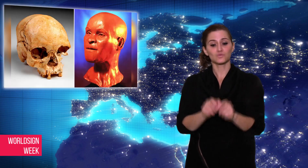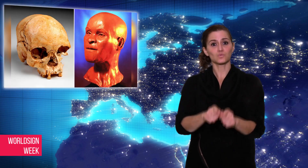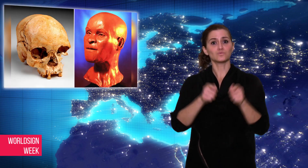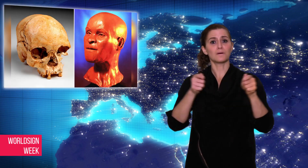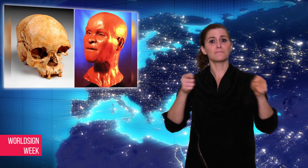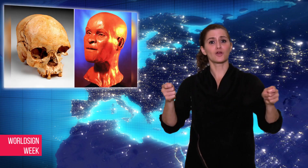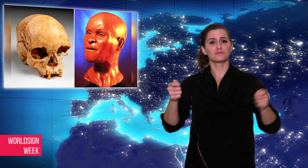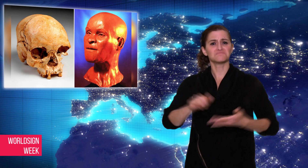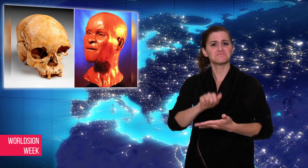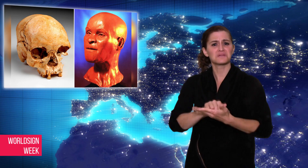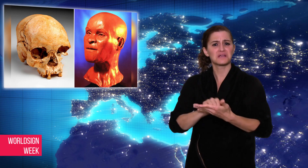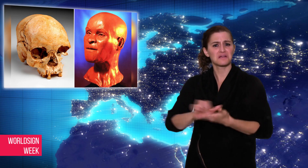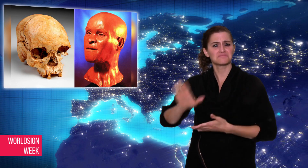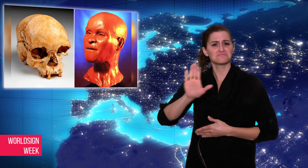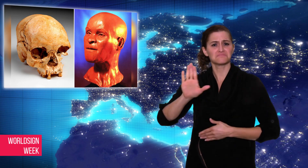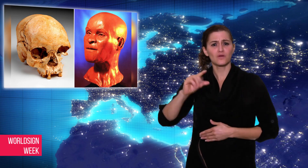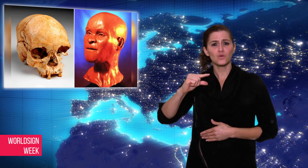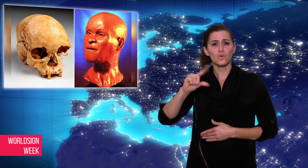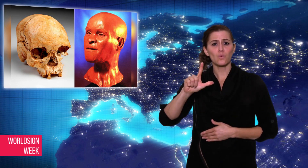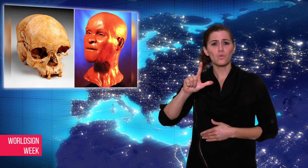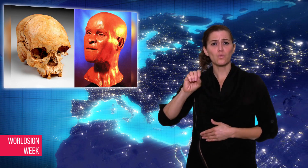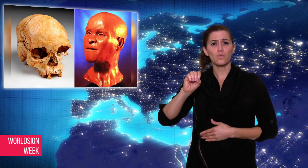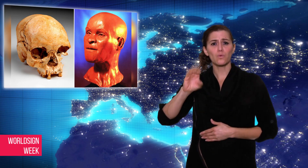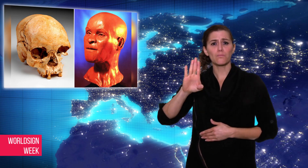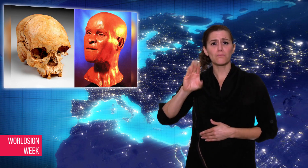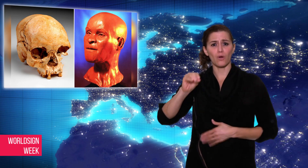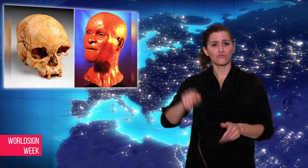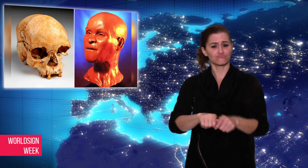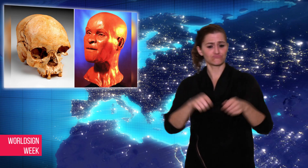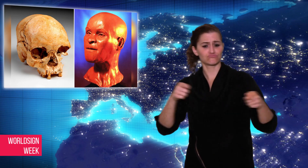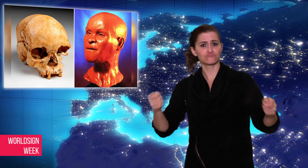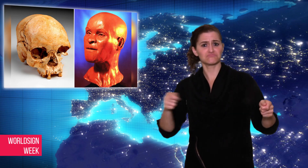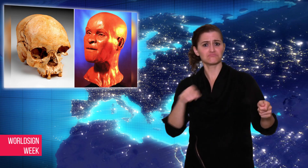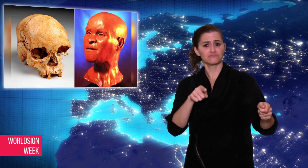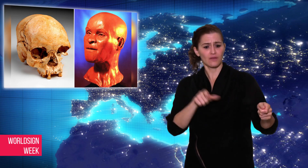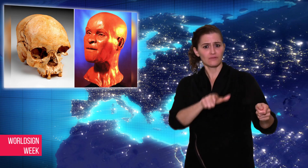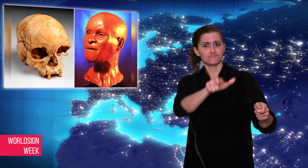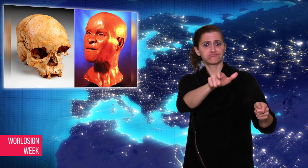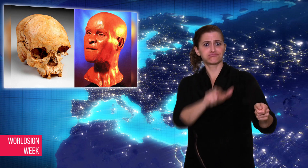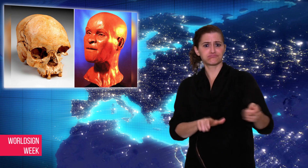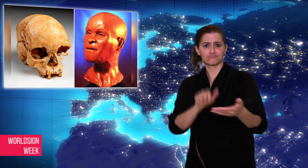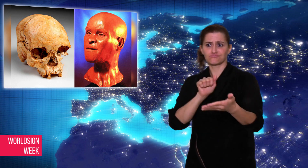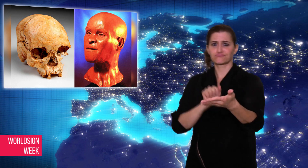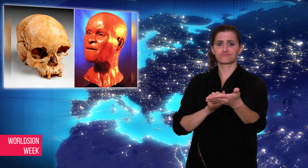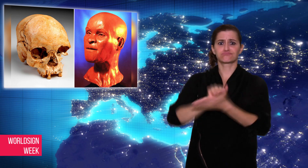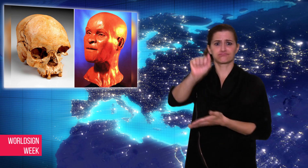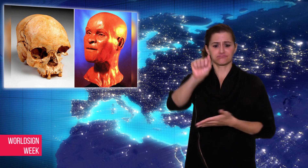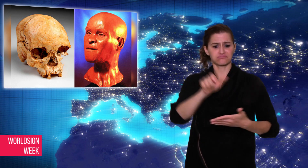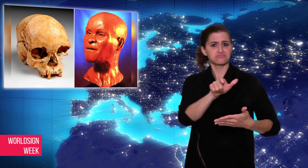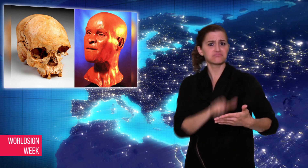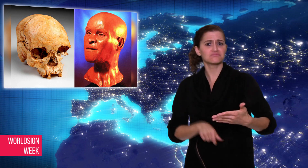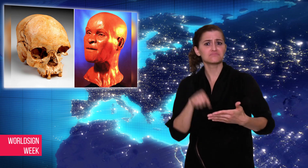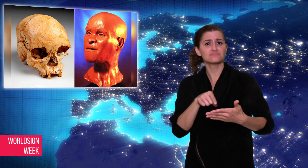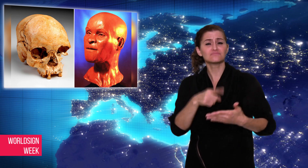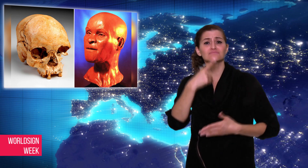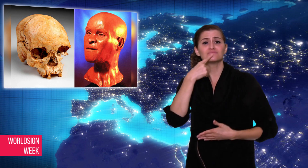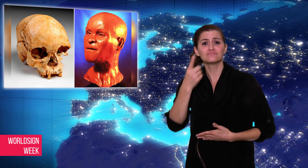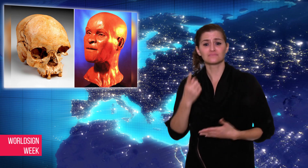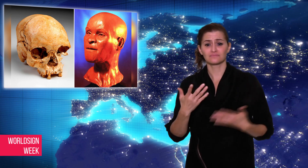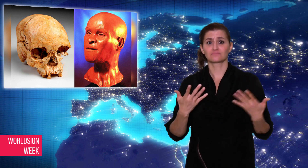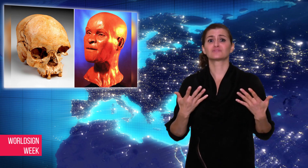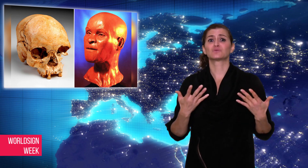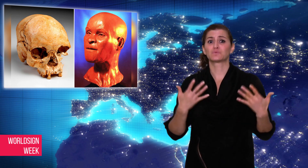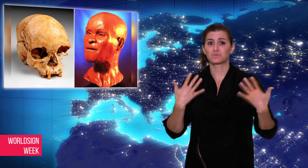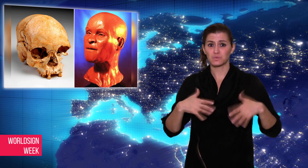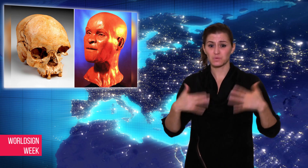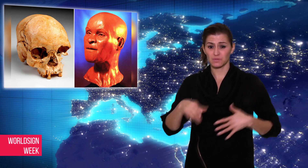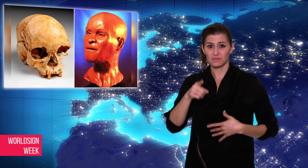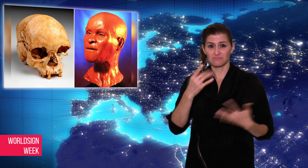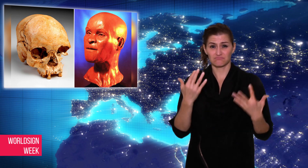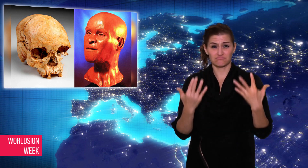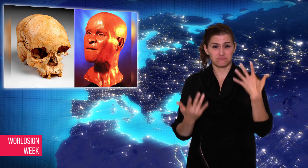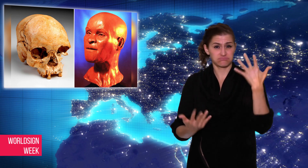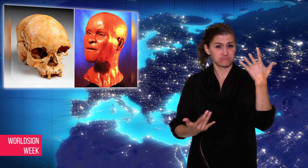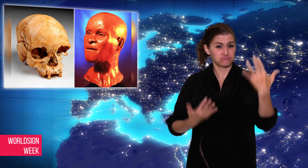The Globo newspaper, in its editorial